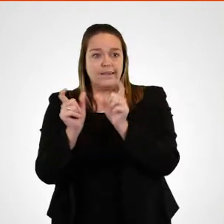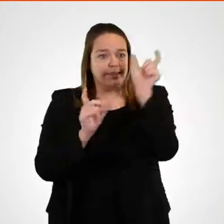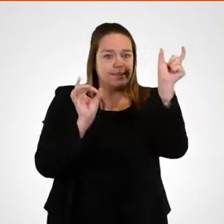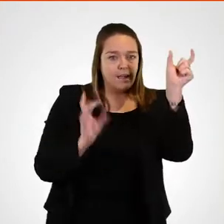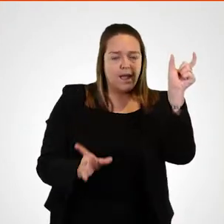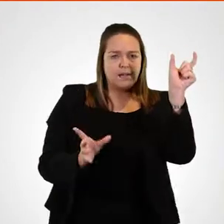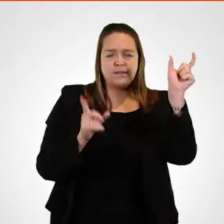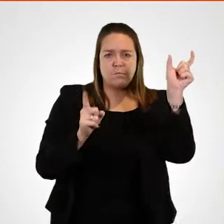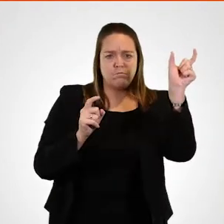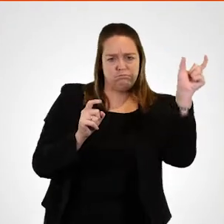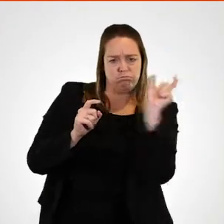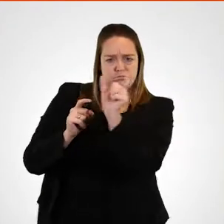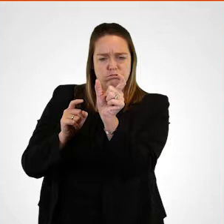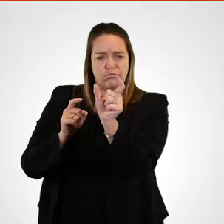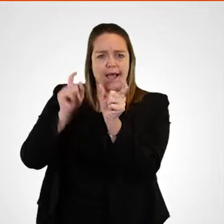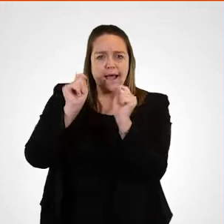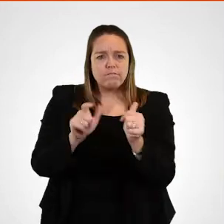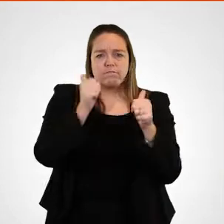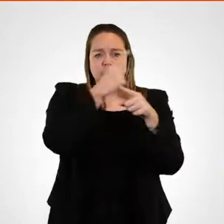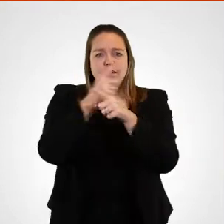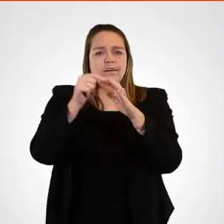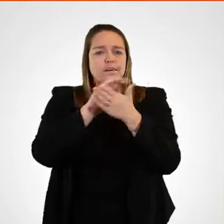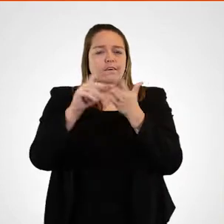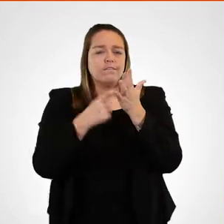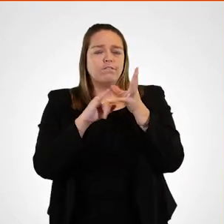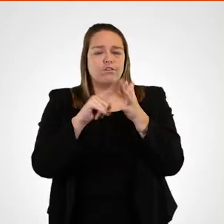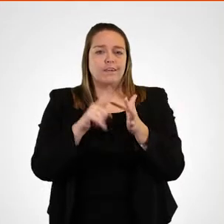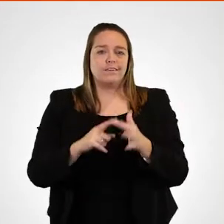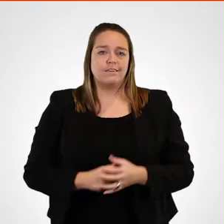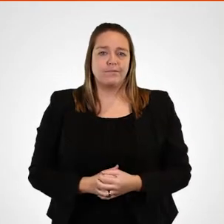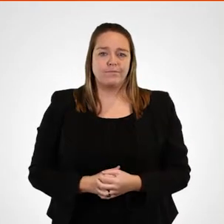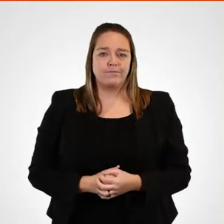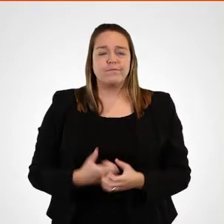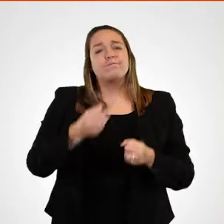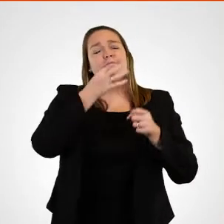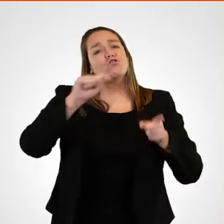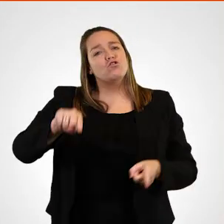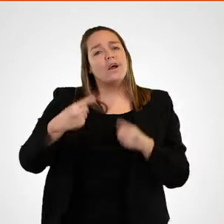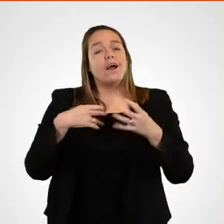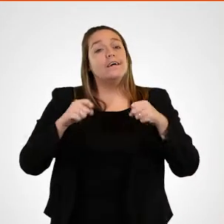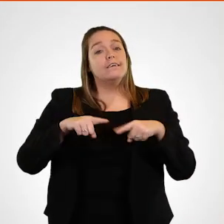and other times it's embedded after several phrases. We have the challenges of different genre,